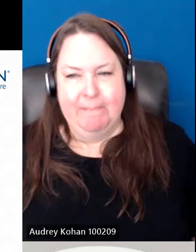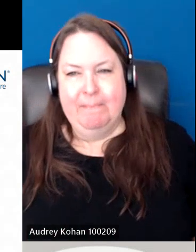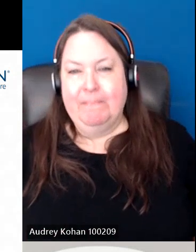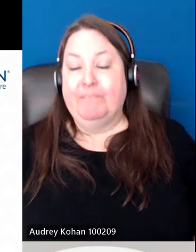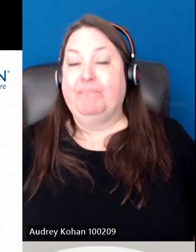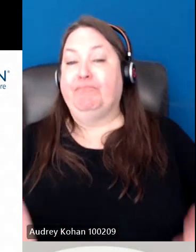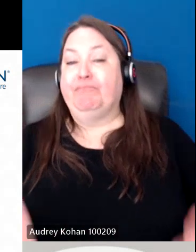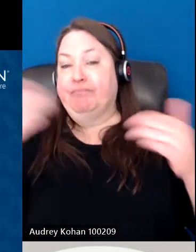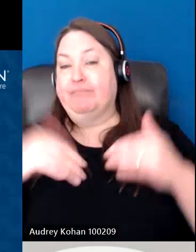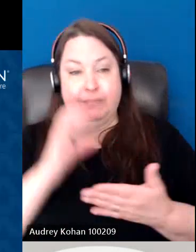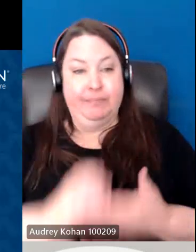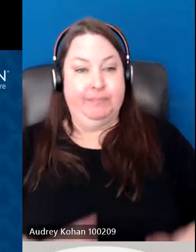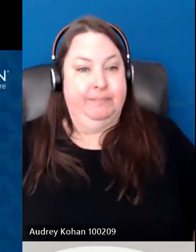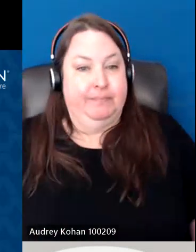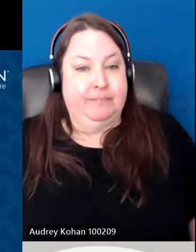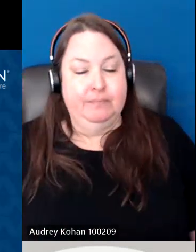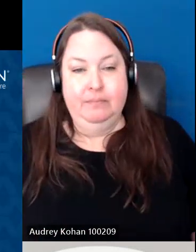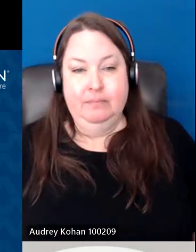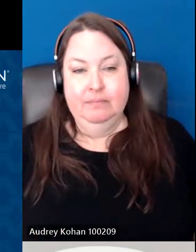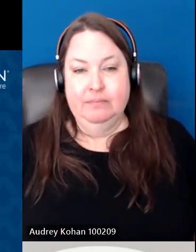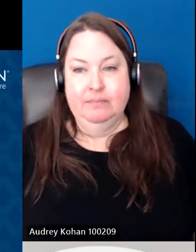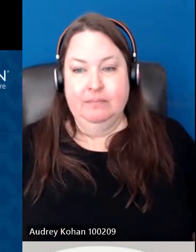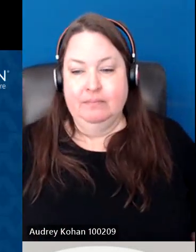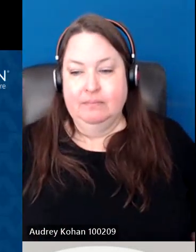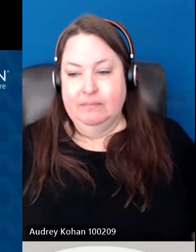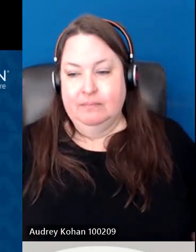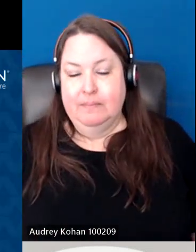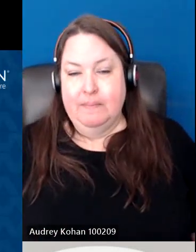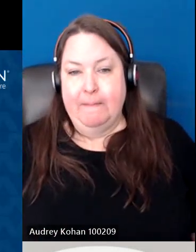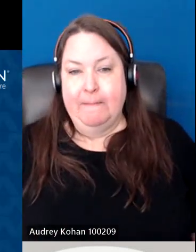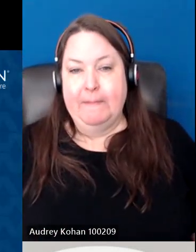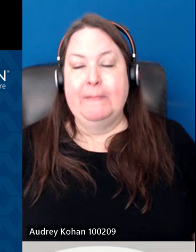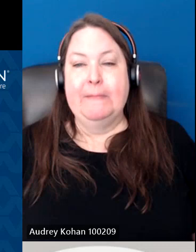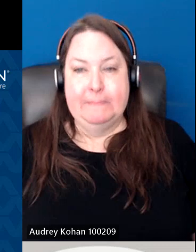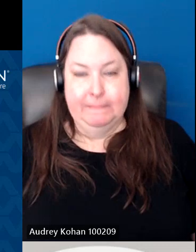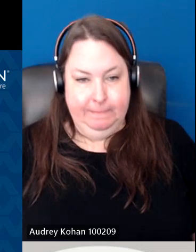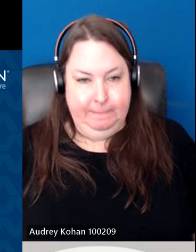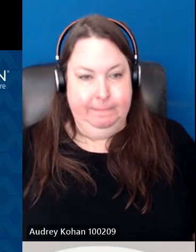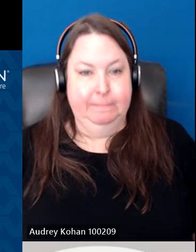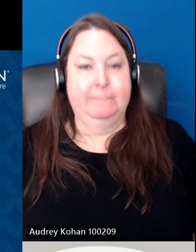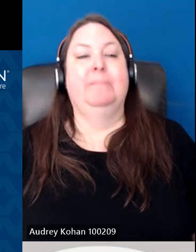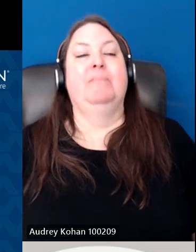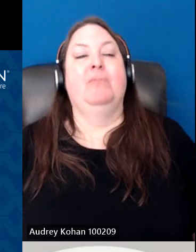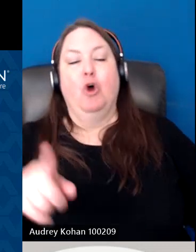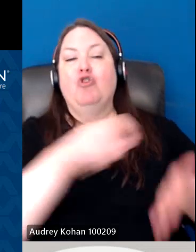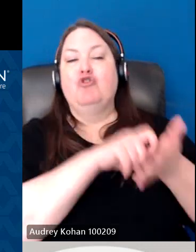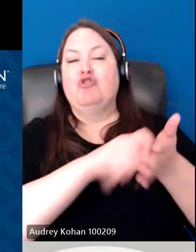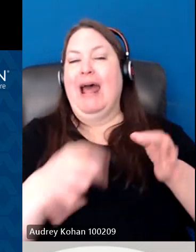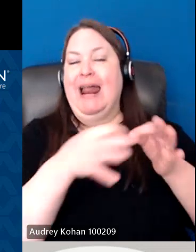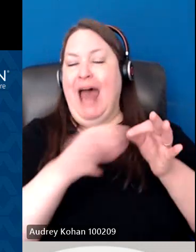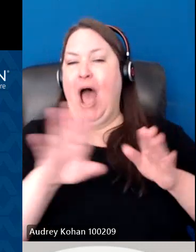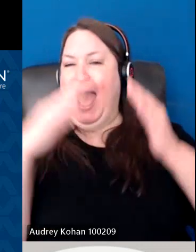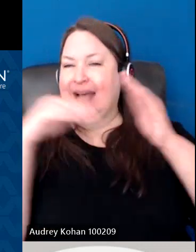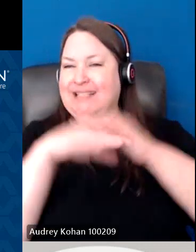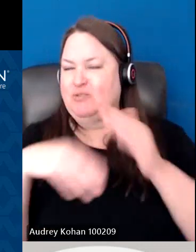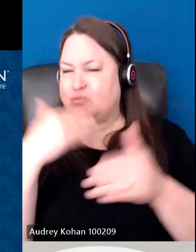slide so we're going to go into the written uh language access procedures uh next slide